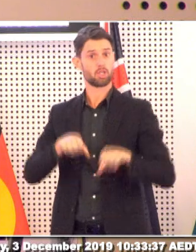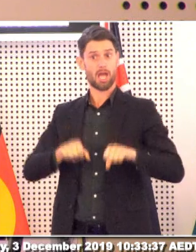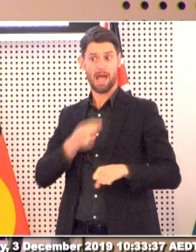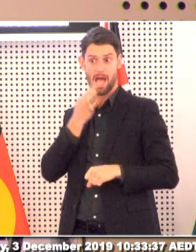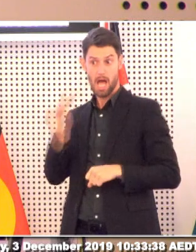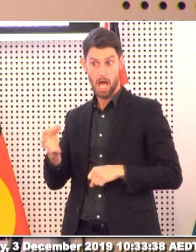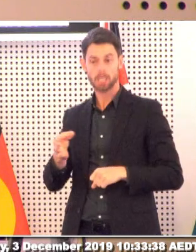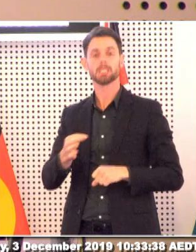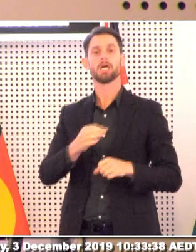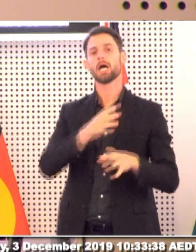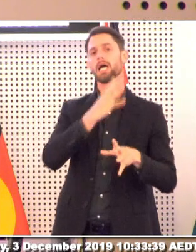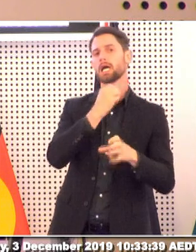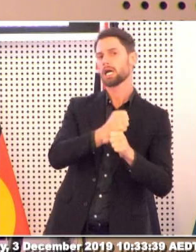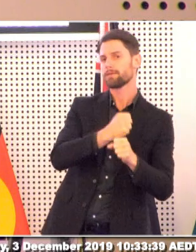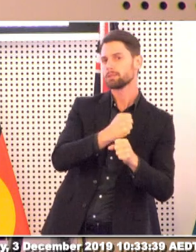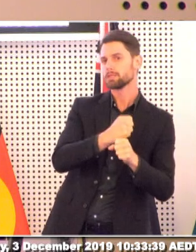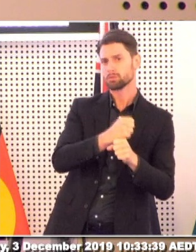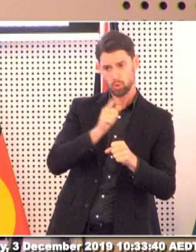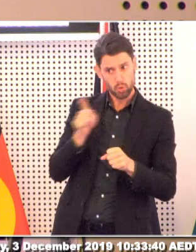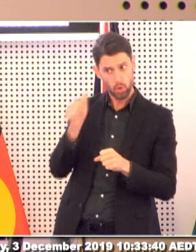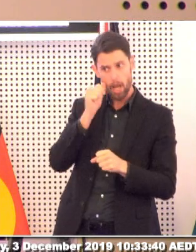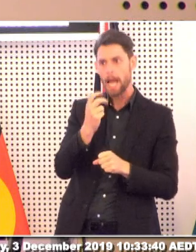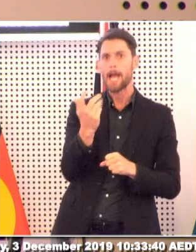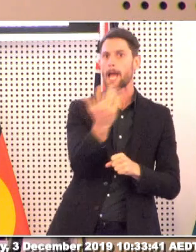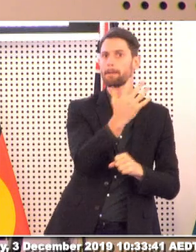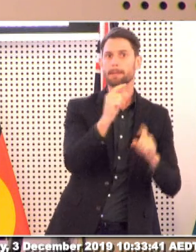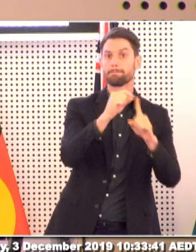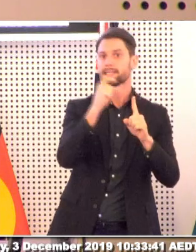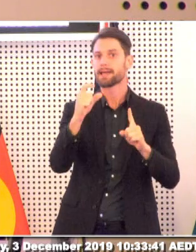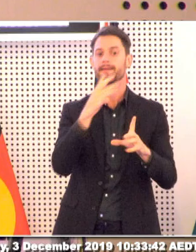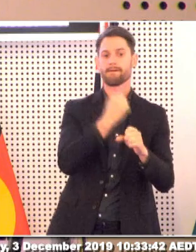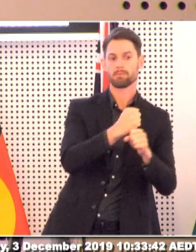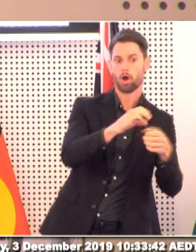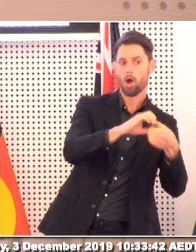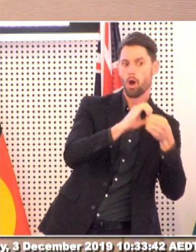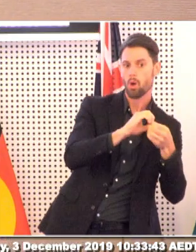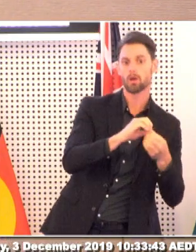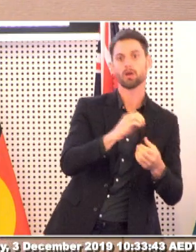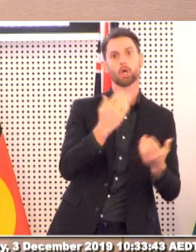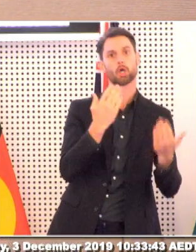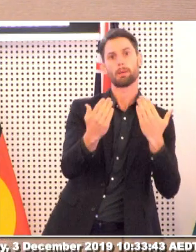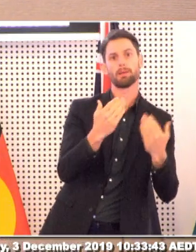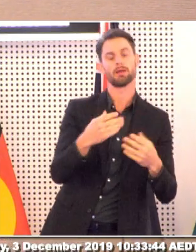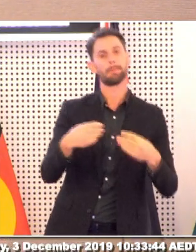by the state – or one of the states compared with private service providers? I do not have that data.